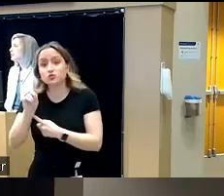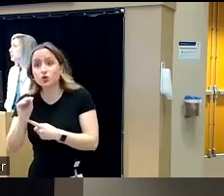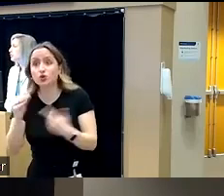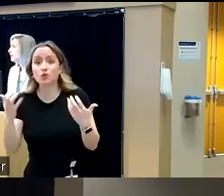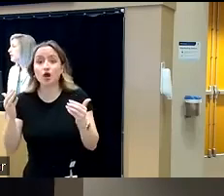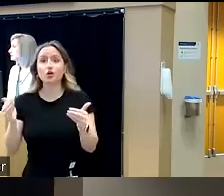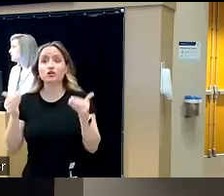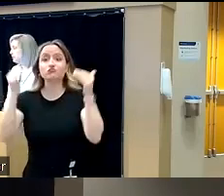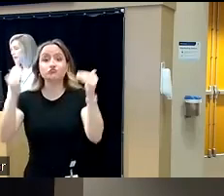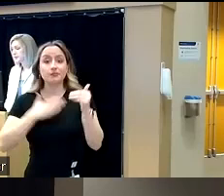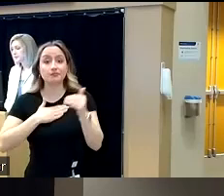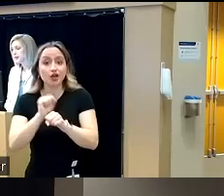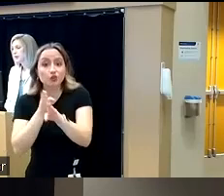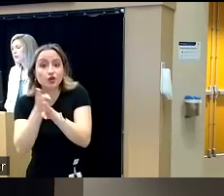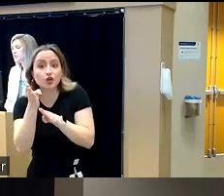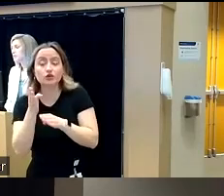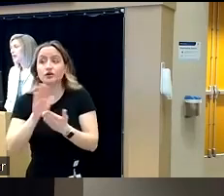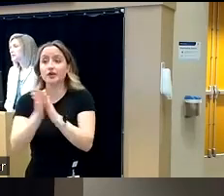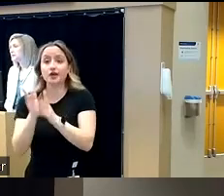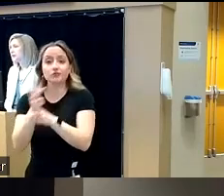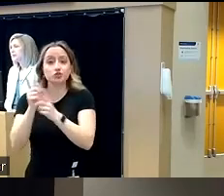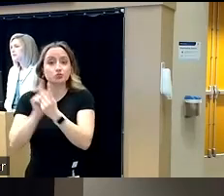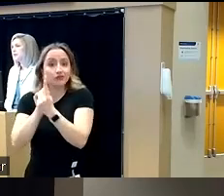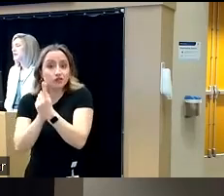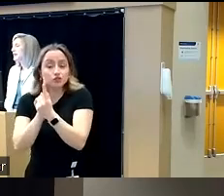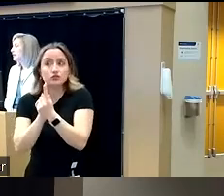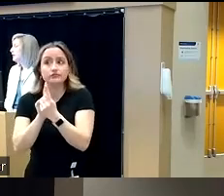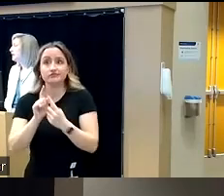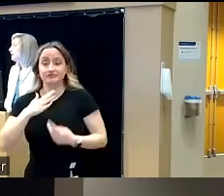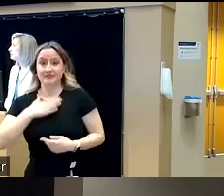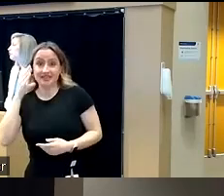furthering their career as a supervisor which in my experience there is not nearly enough